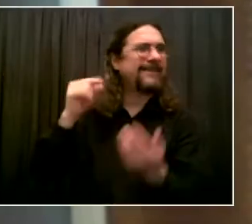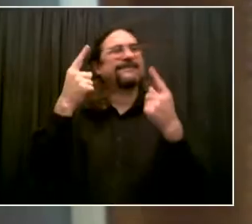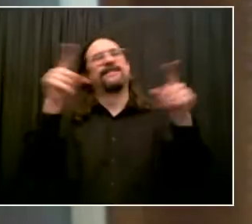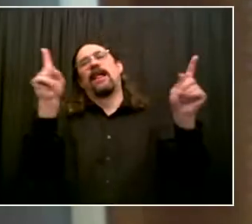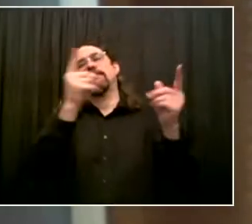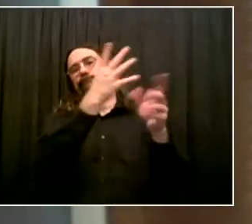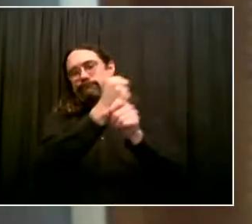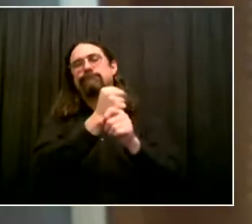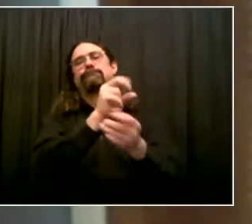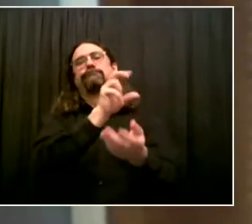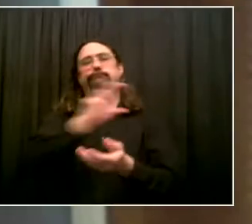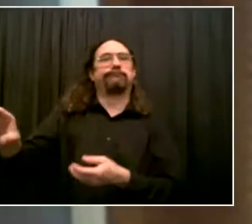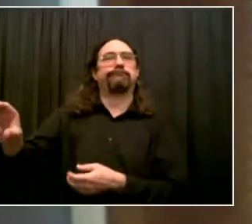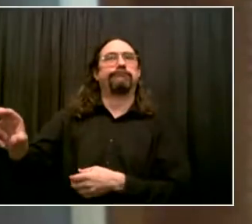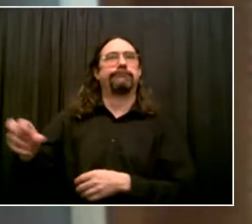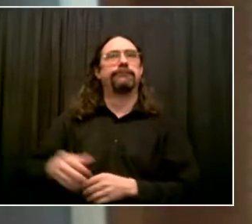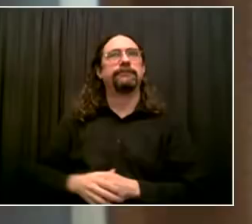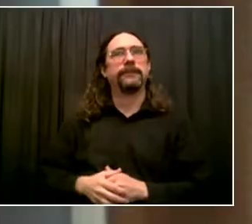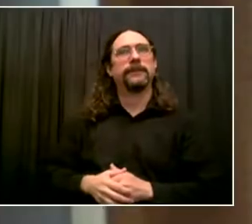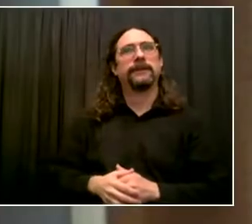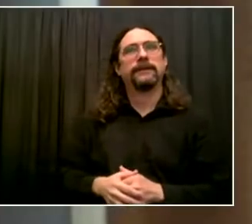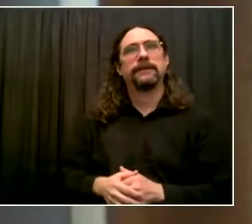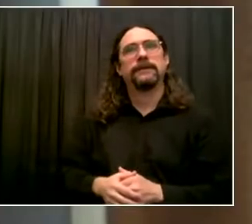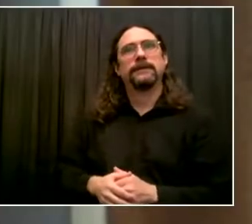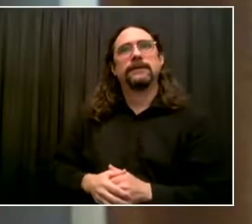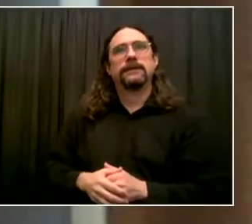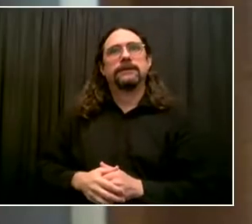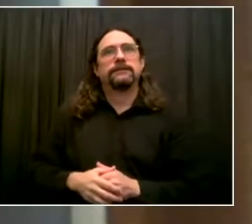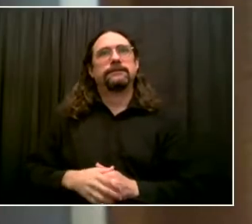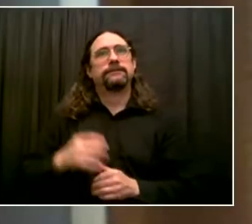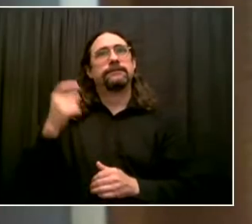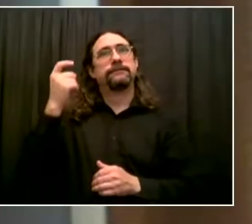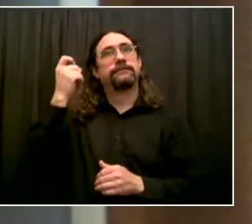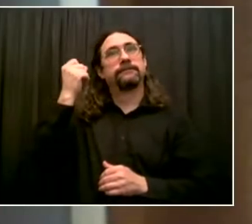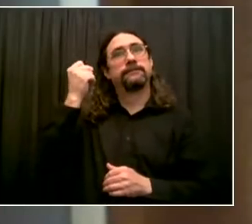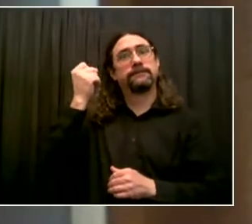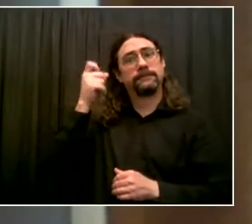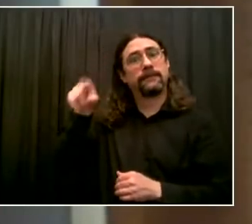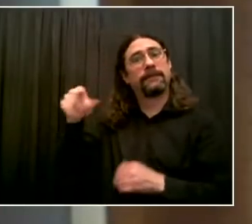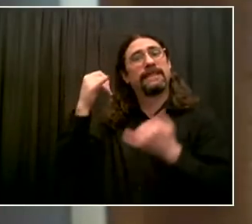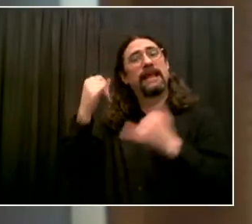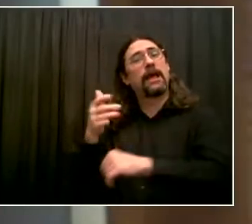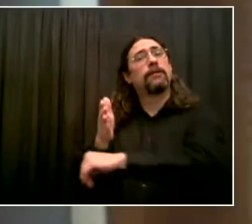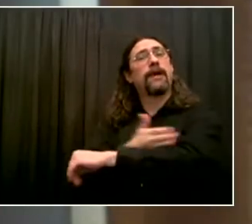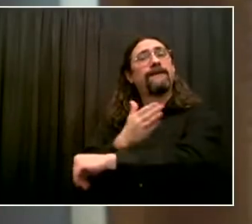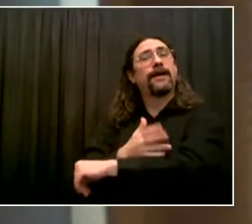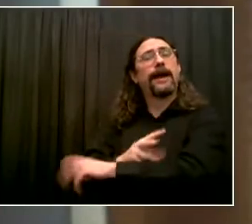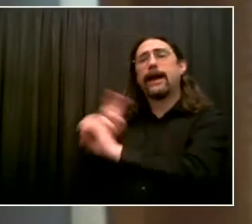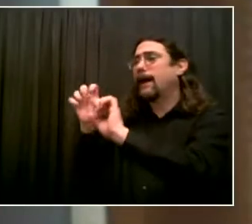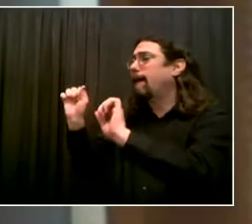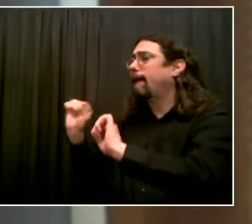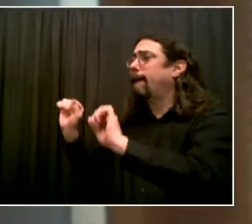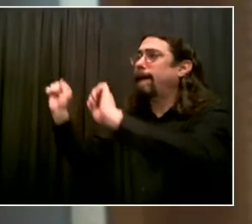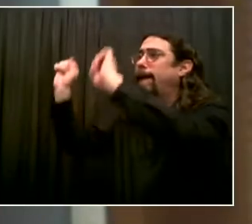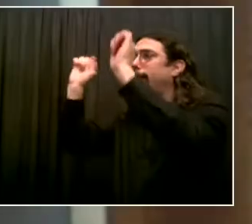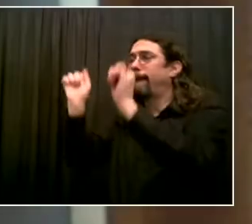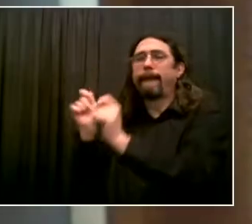FIGHT . FOR ME THE CREATIONF O THE 116TH PRECINCT REPRESENTS MORE THAN CLEARLY A STATION HOUSE.